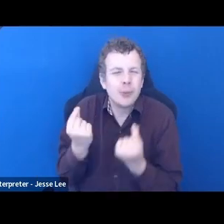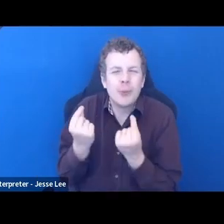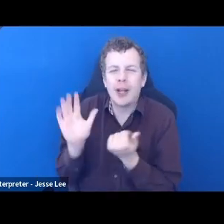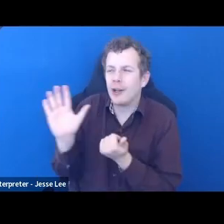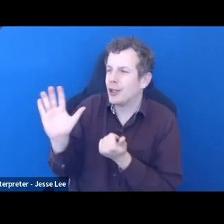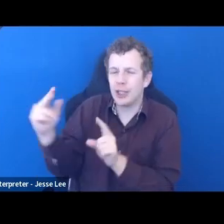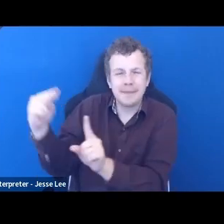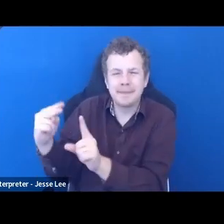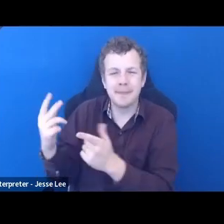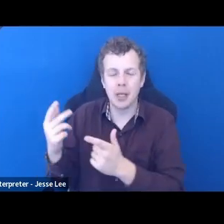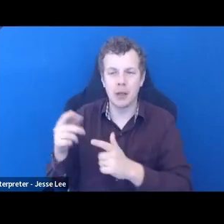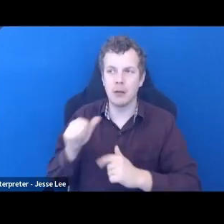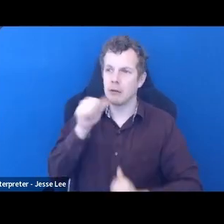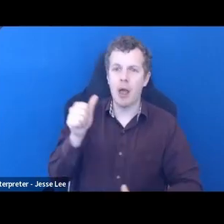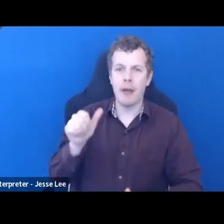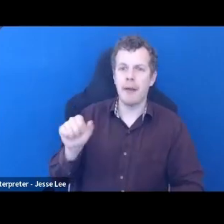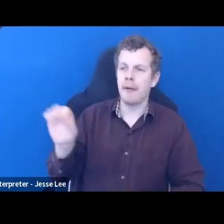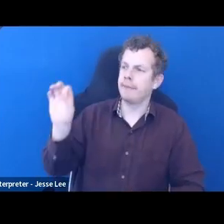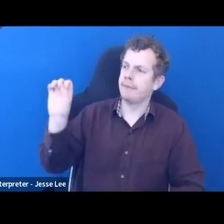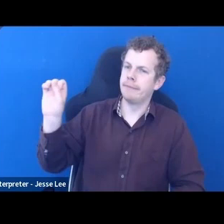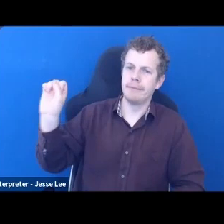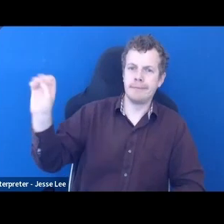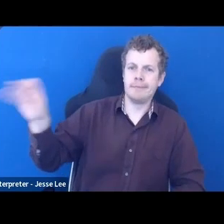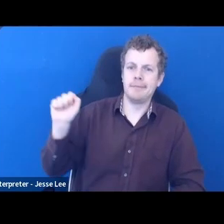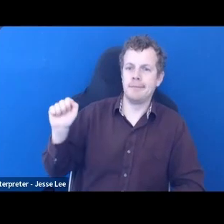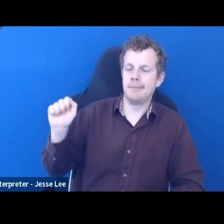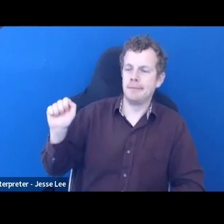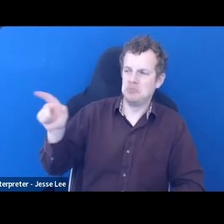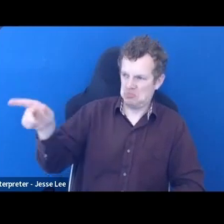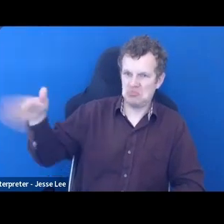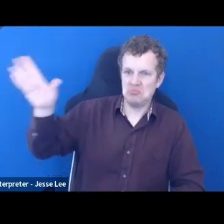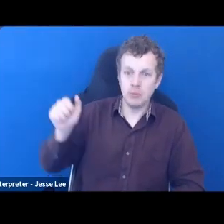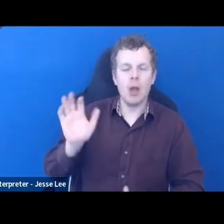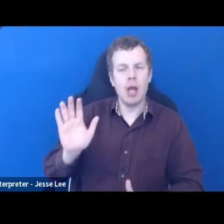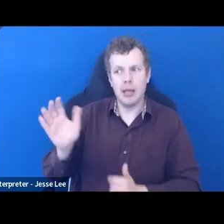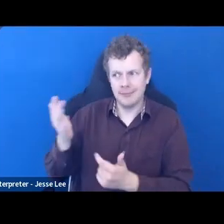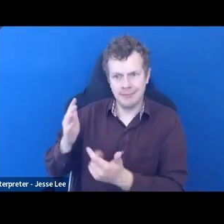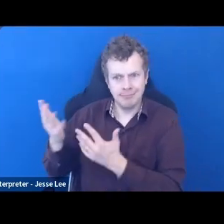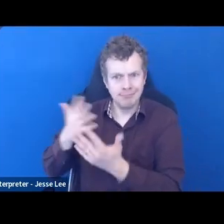It's not a one-sided decision-making process.